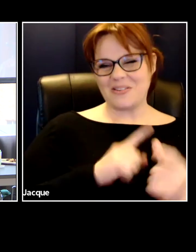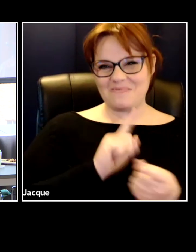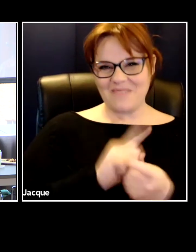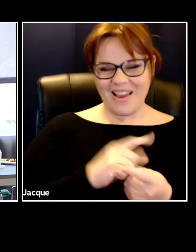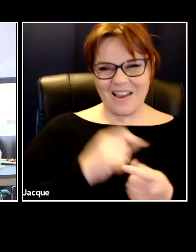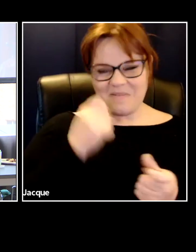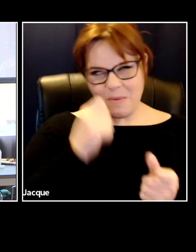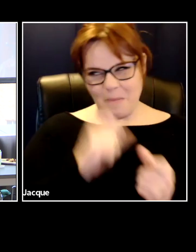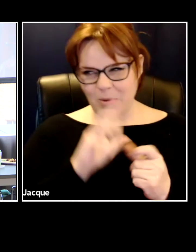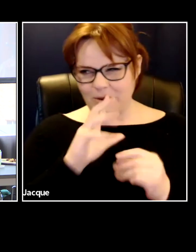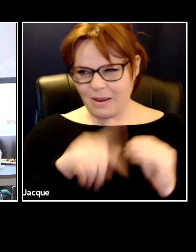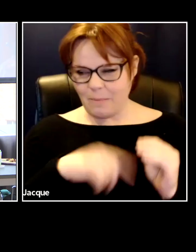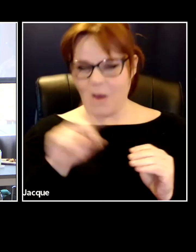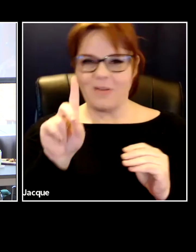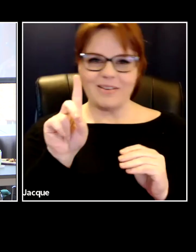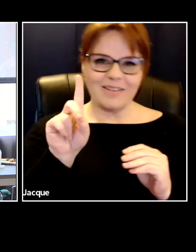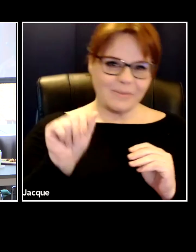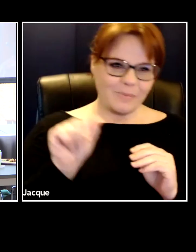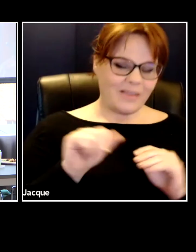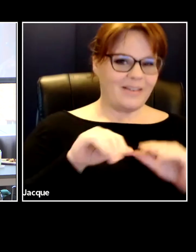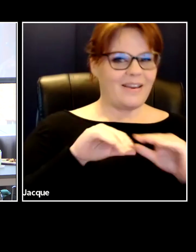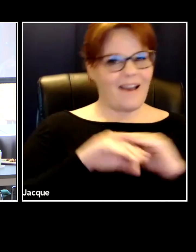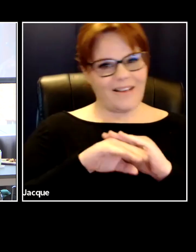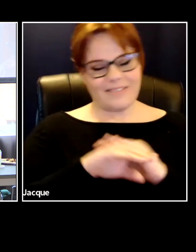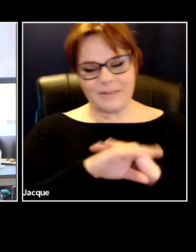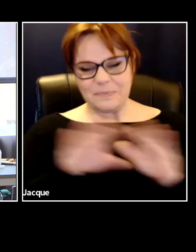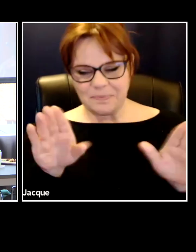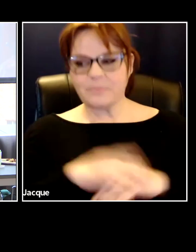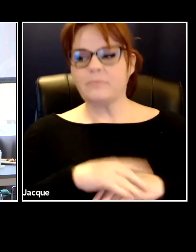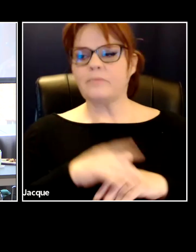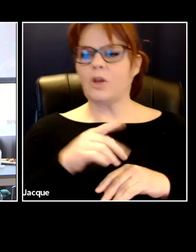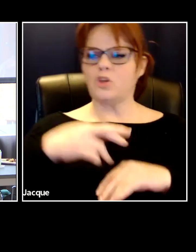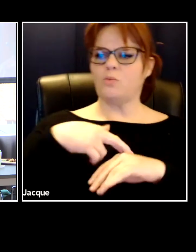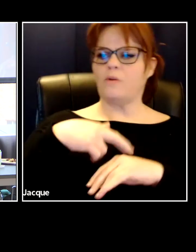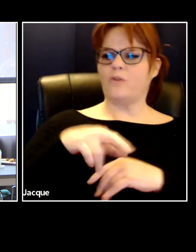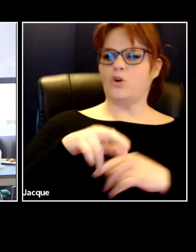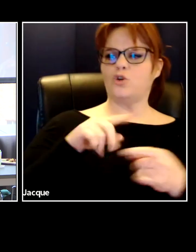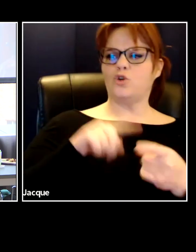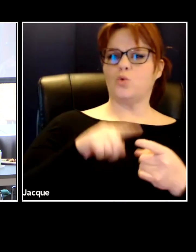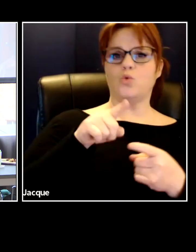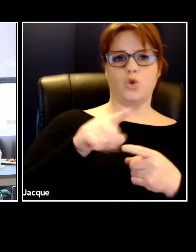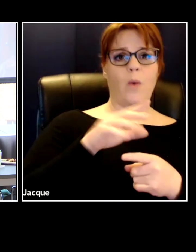you know, disability and access and you referred to like you and your family as a we like we have